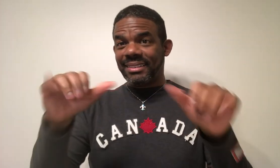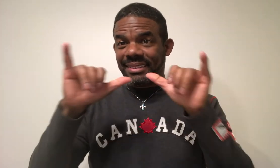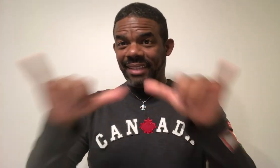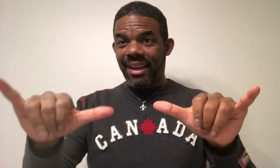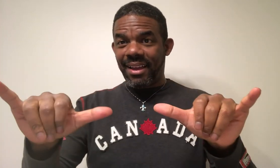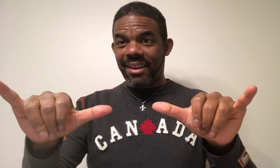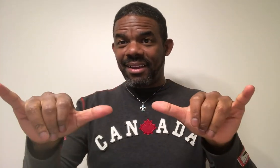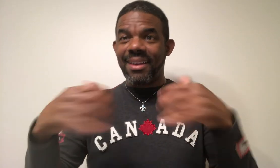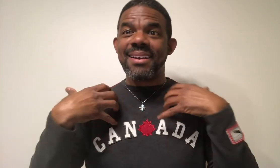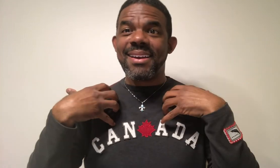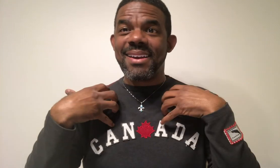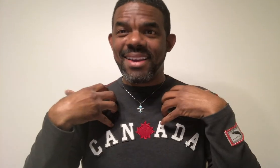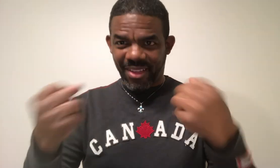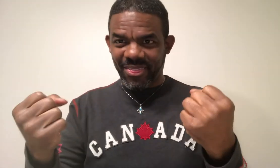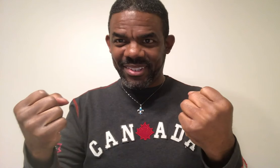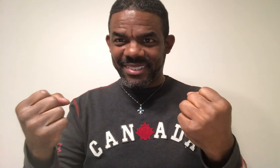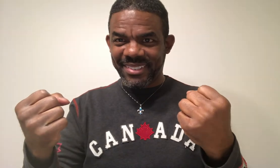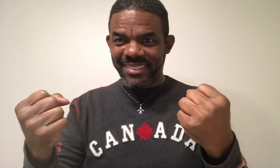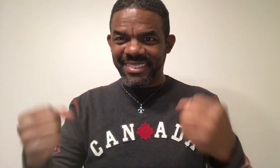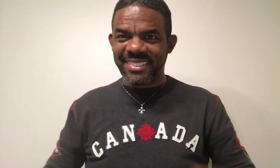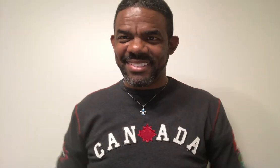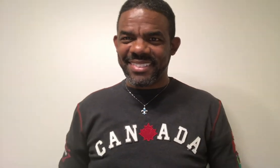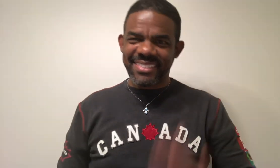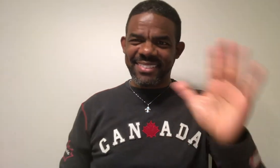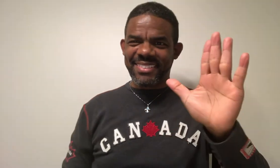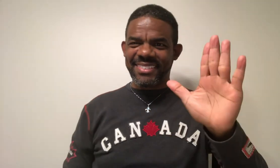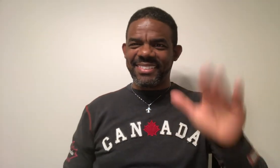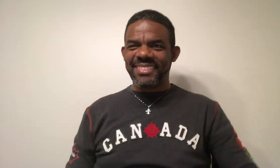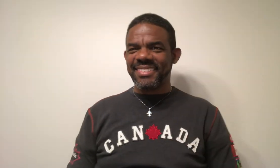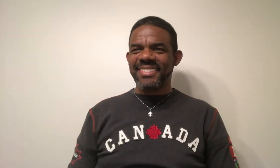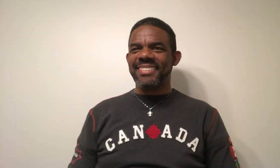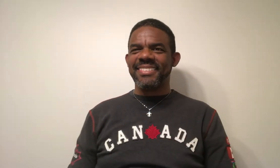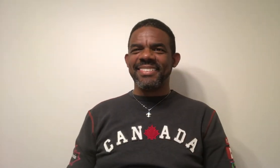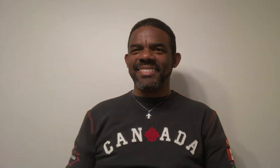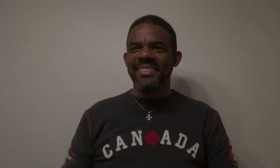Be safe and stay healthy. Bye!